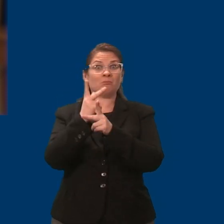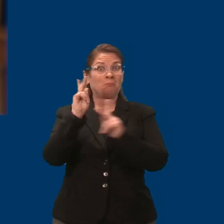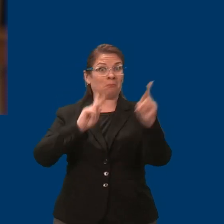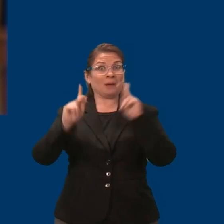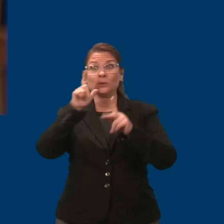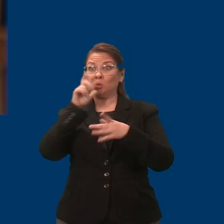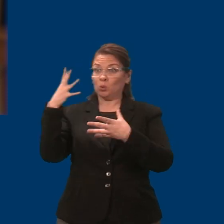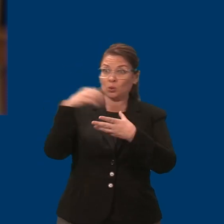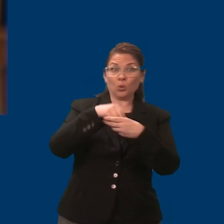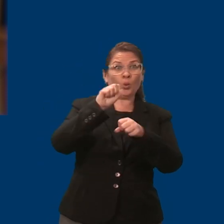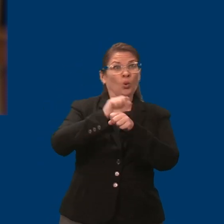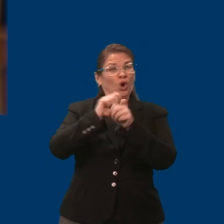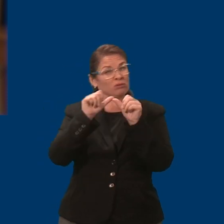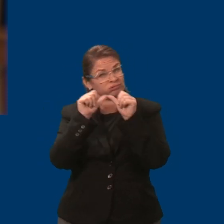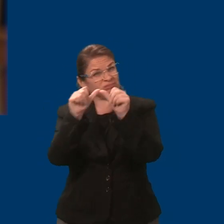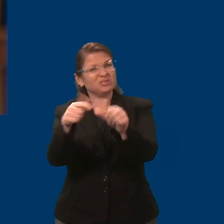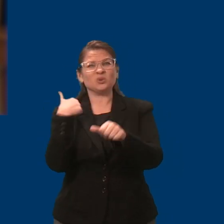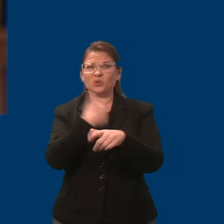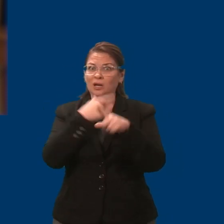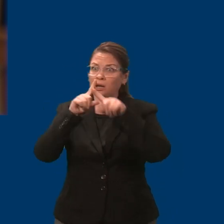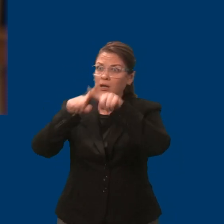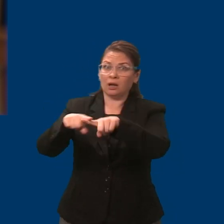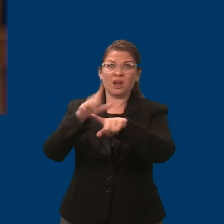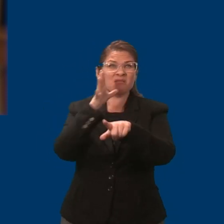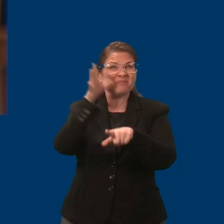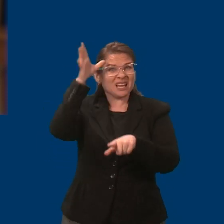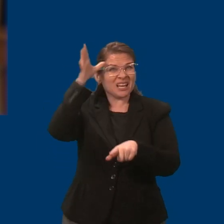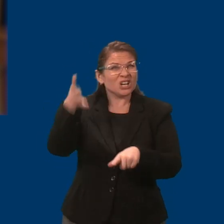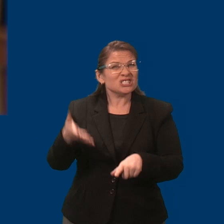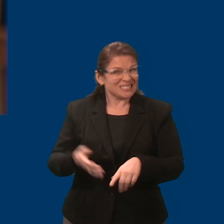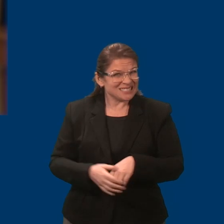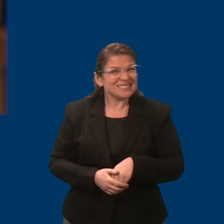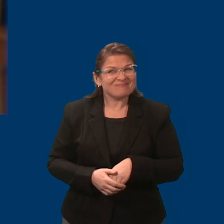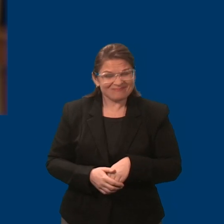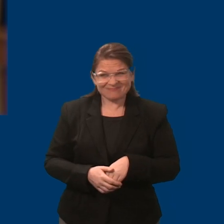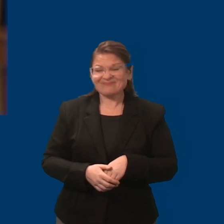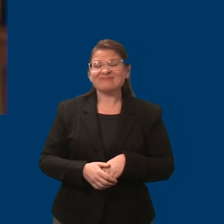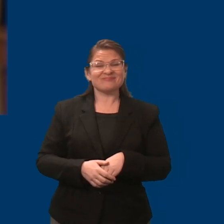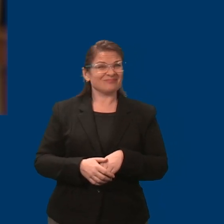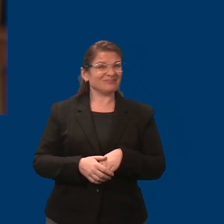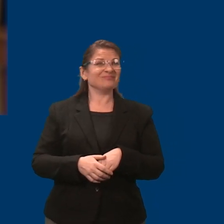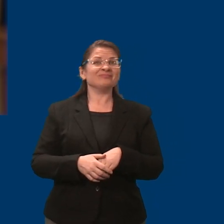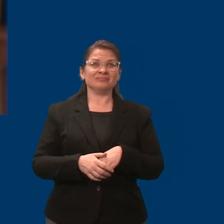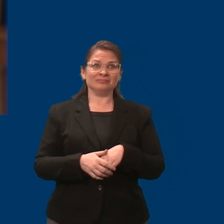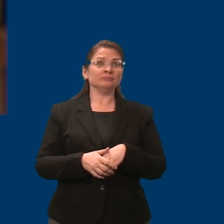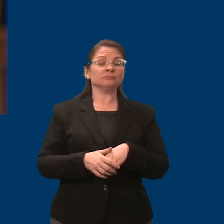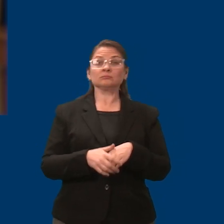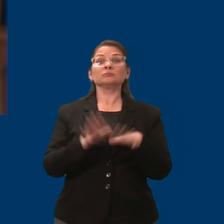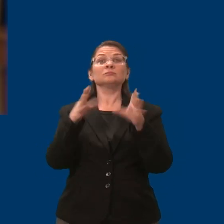to provide for my care. This solution, however, is not sustainable,